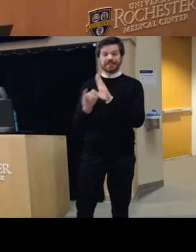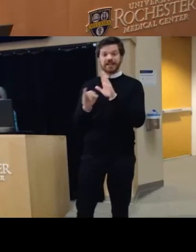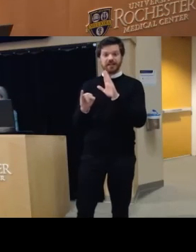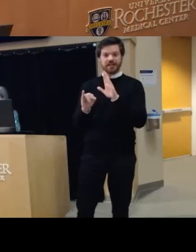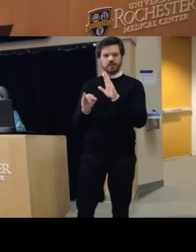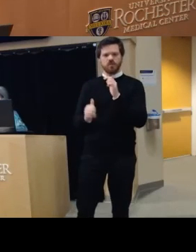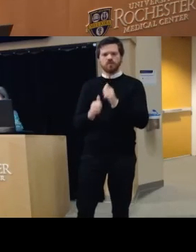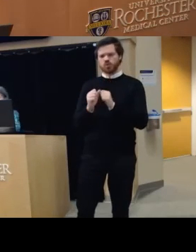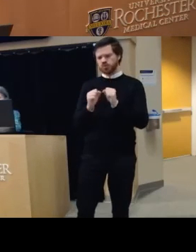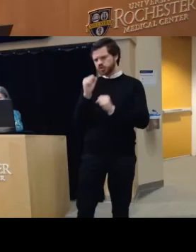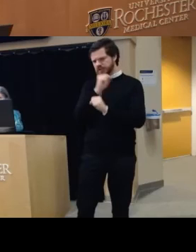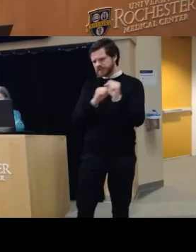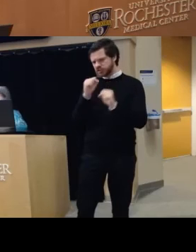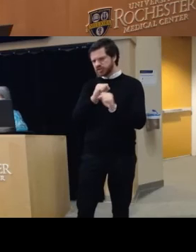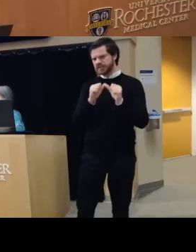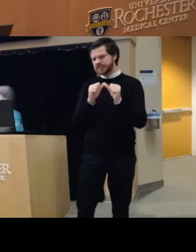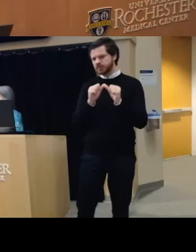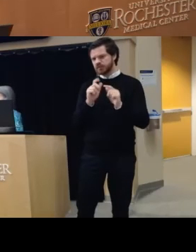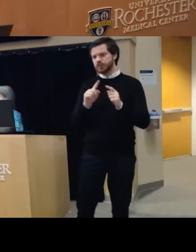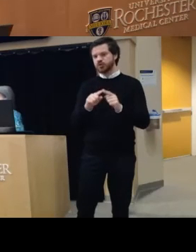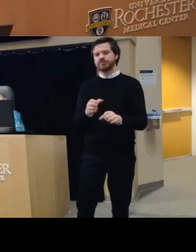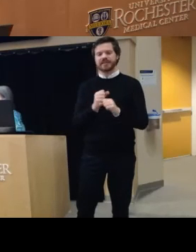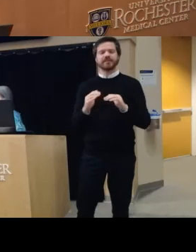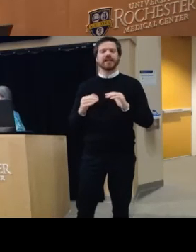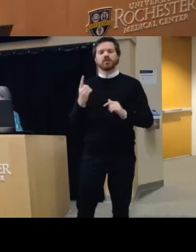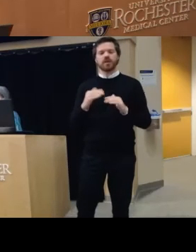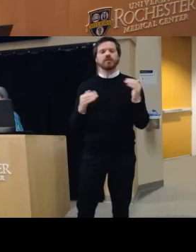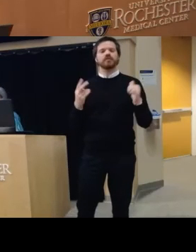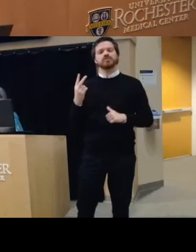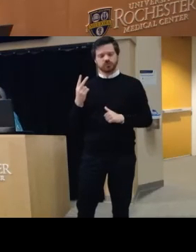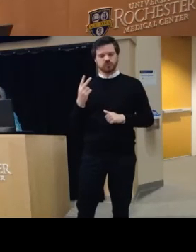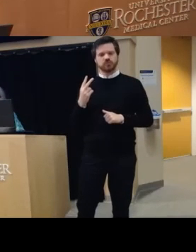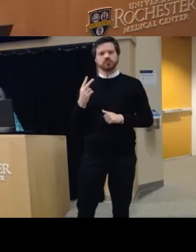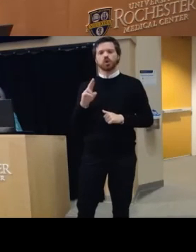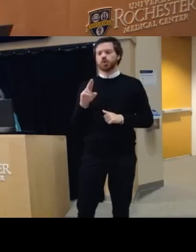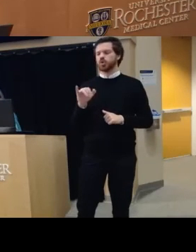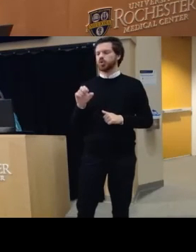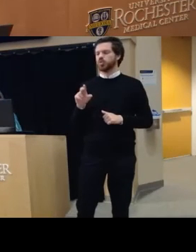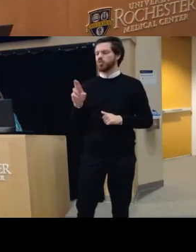strategic and continuous people to receive level one and level two um Ur support critical incident